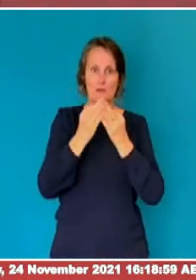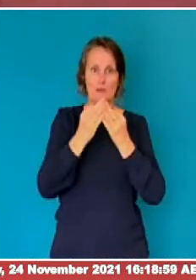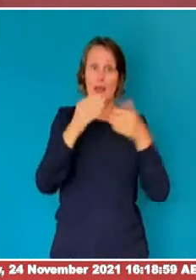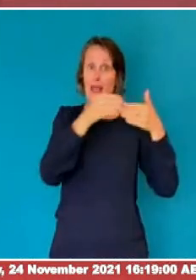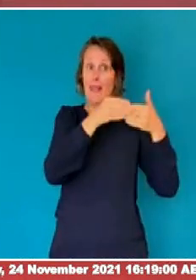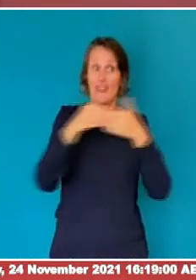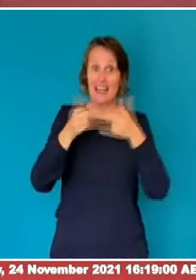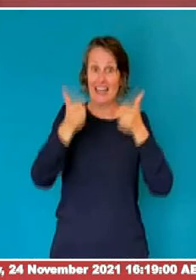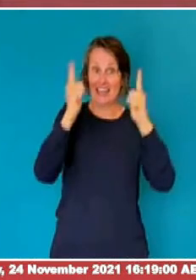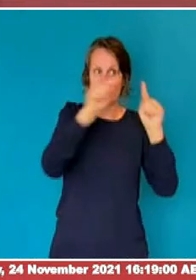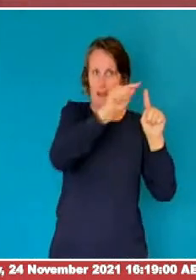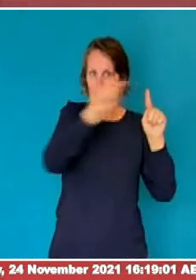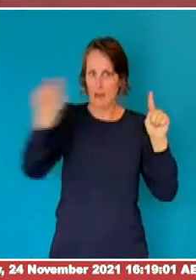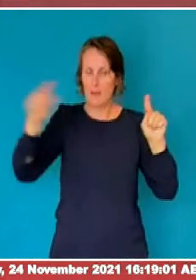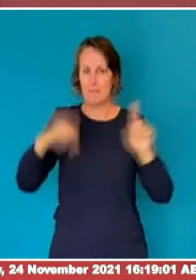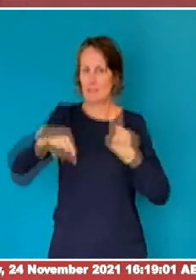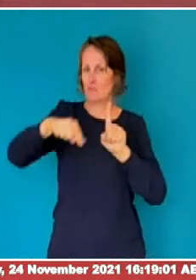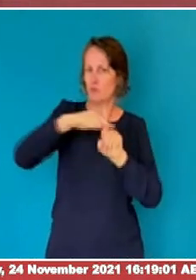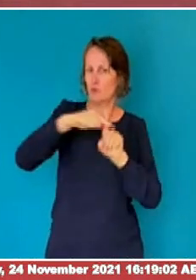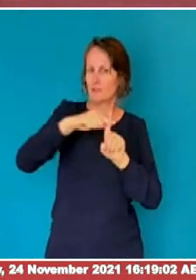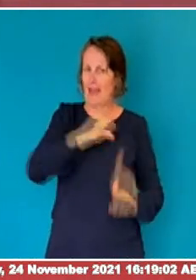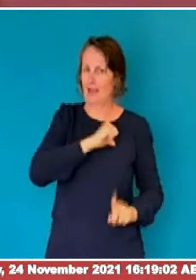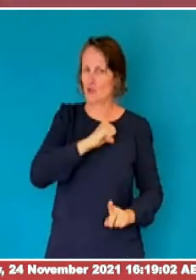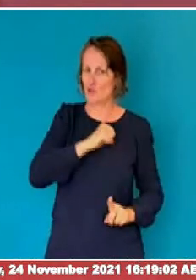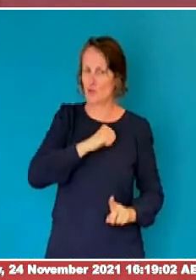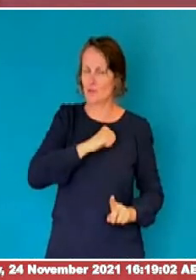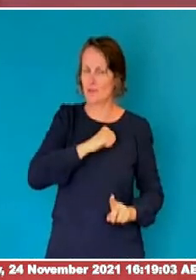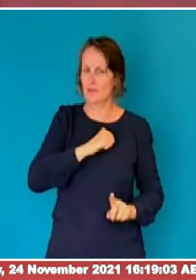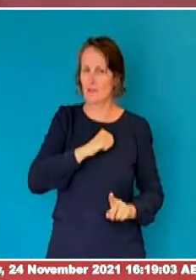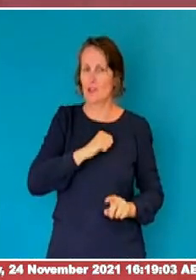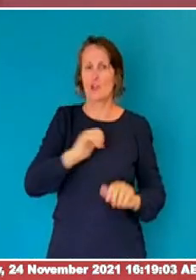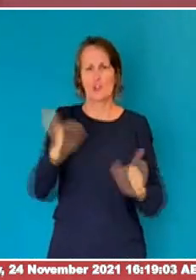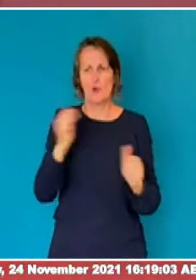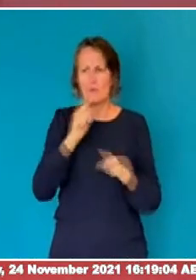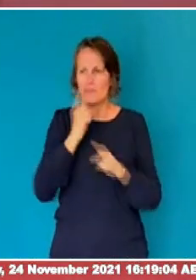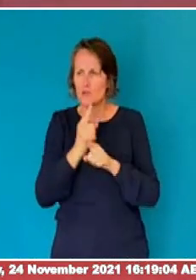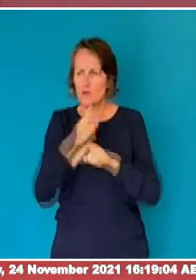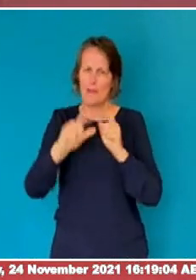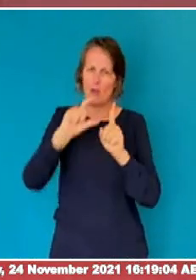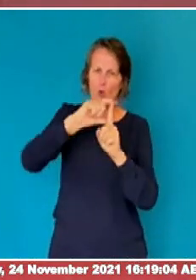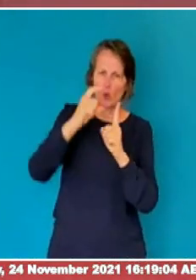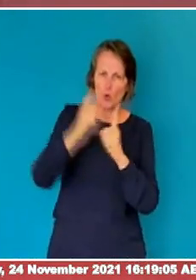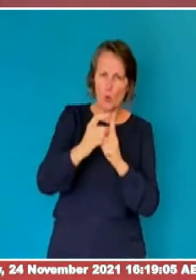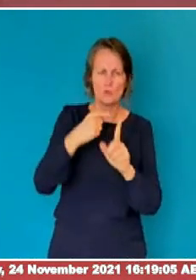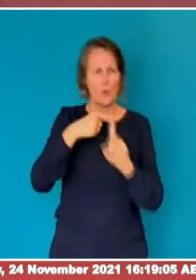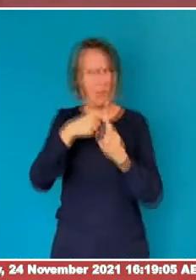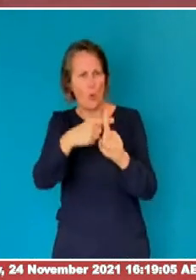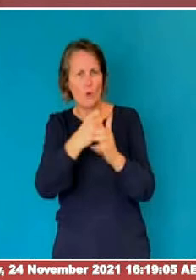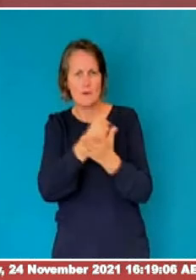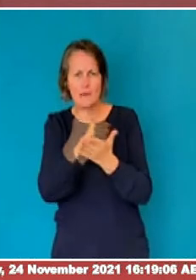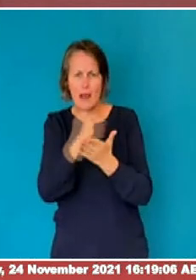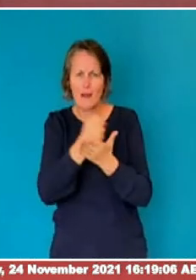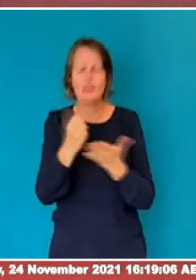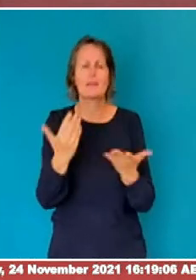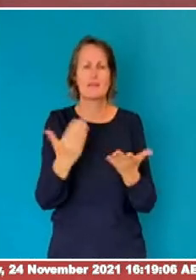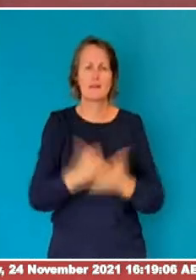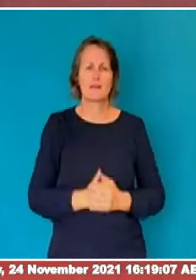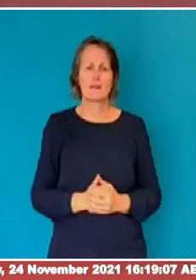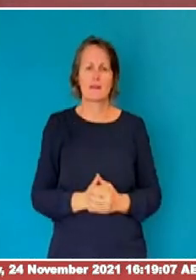And we talk about quotas, we talk about targets and I will feel that we've